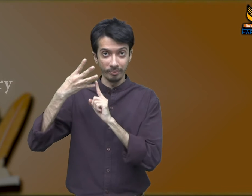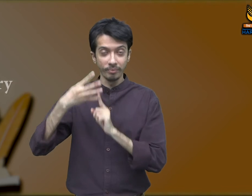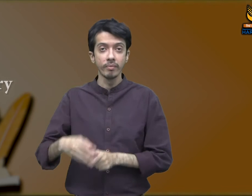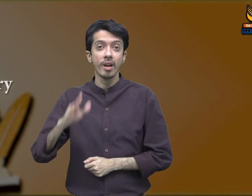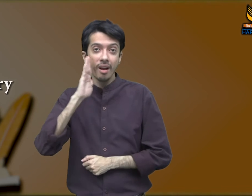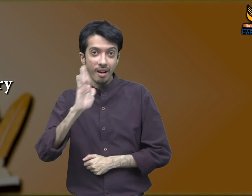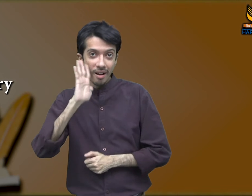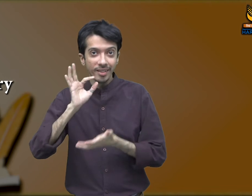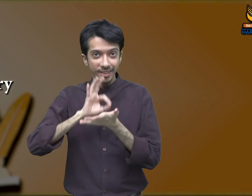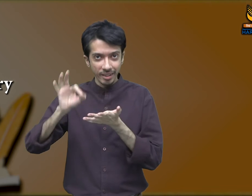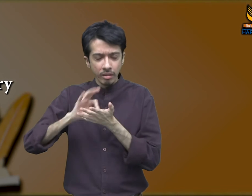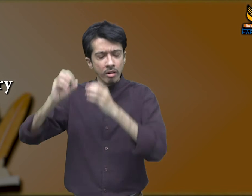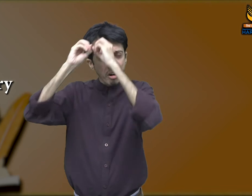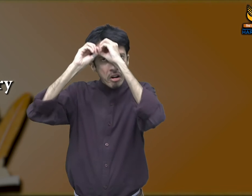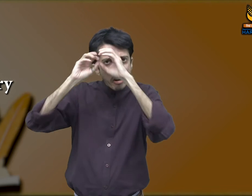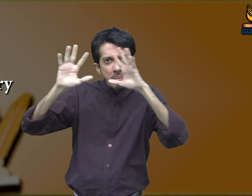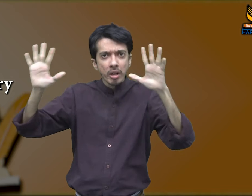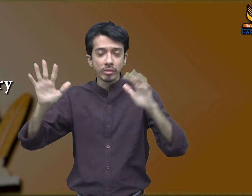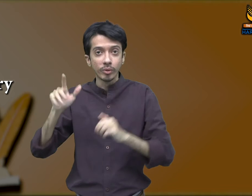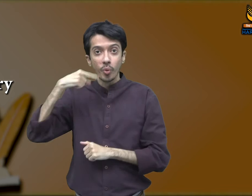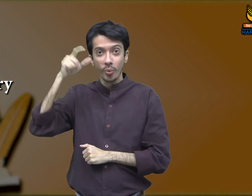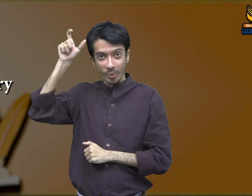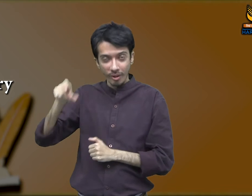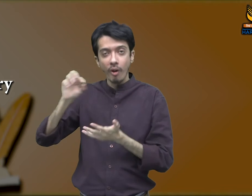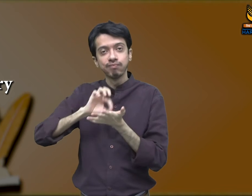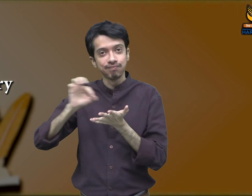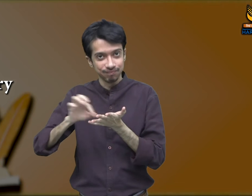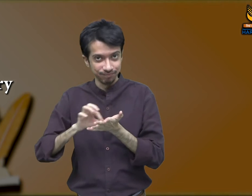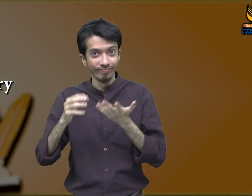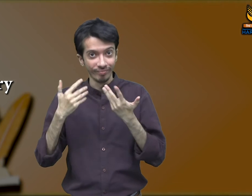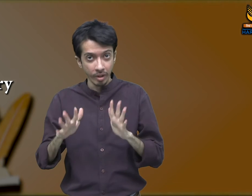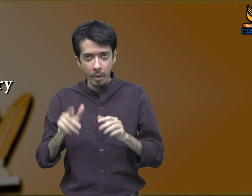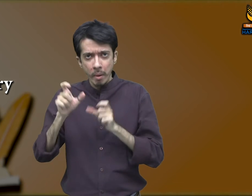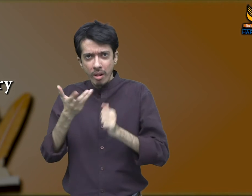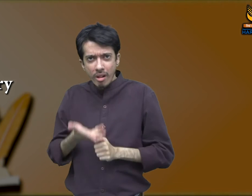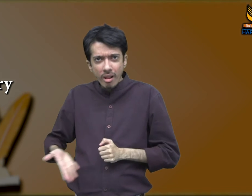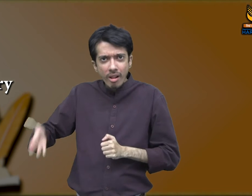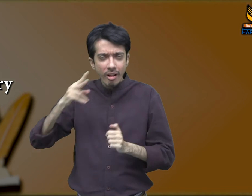Fourth is imagery. Imaginary is the use of words or pictures